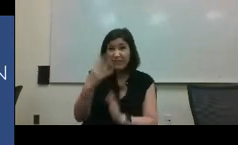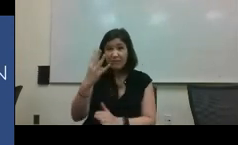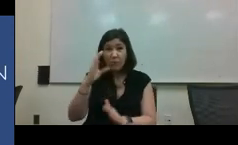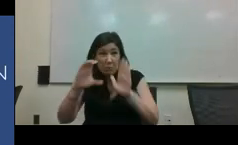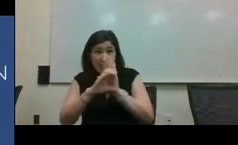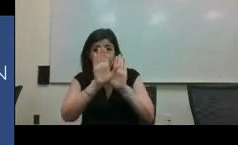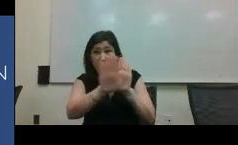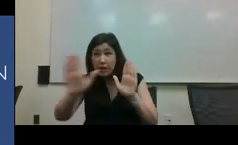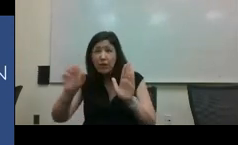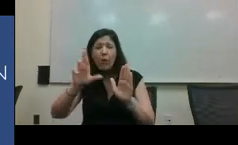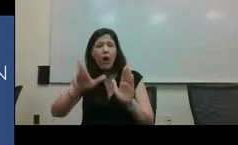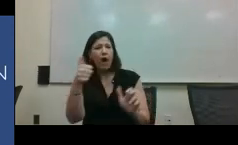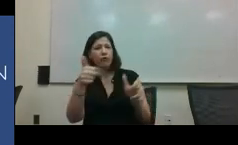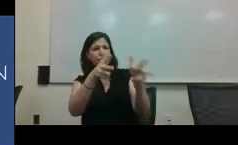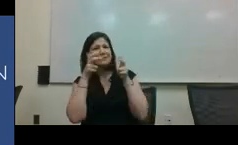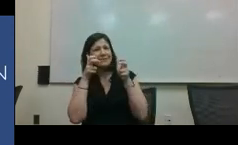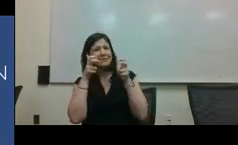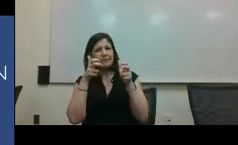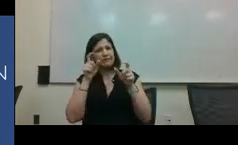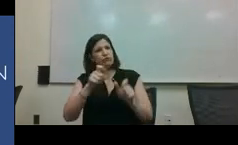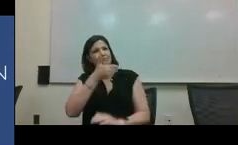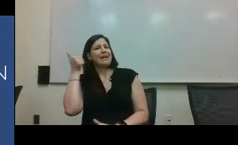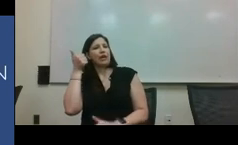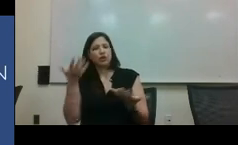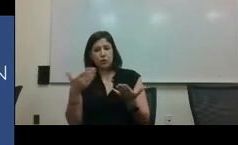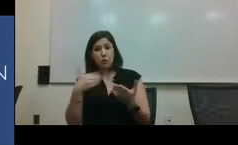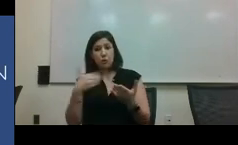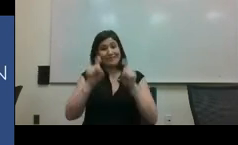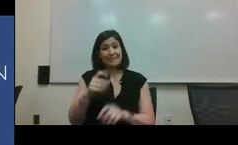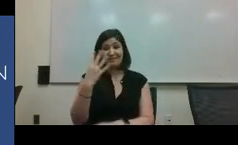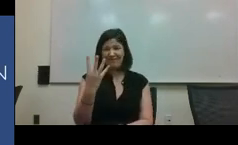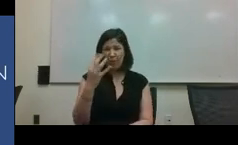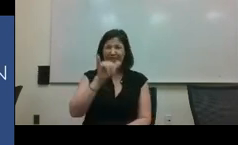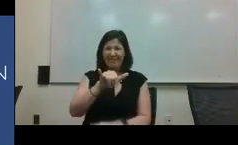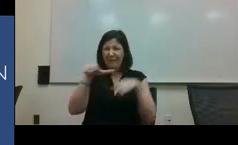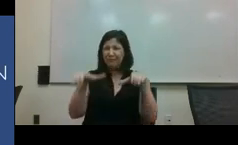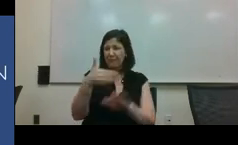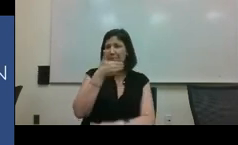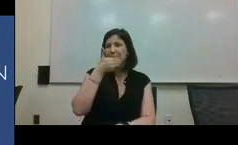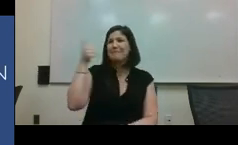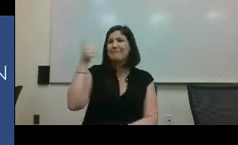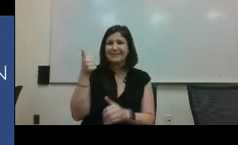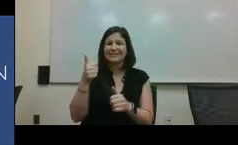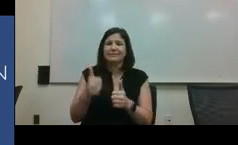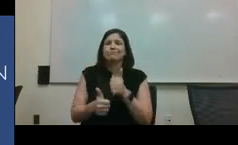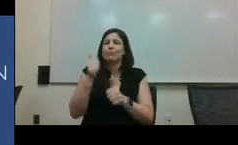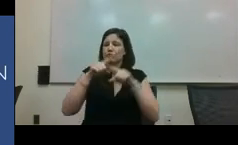or are there other receptive ones that should be better? Again, we tested for this and have performed the best some of most reliable